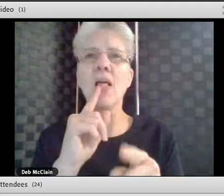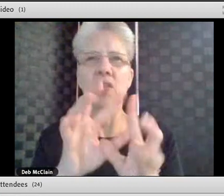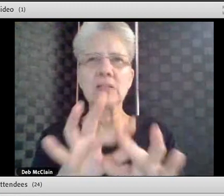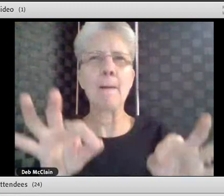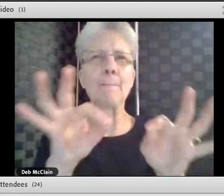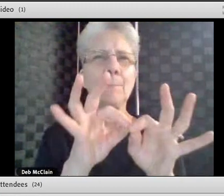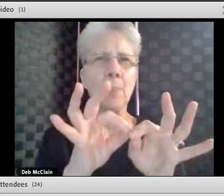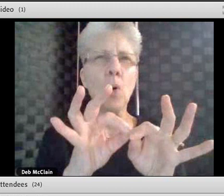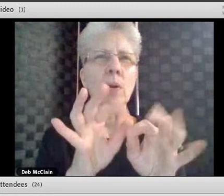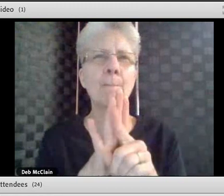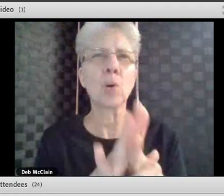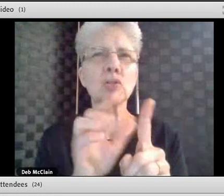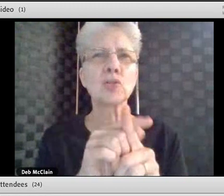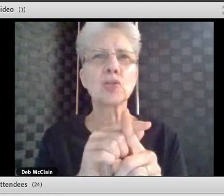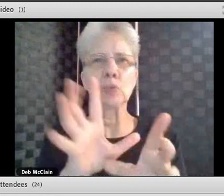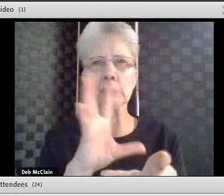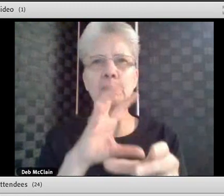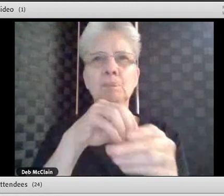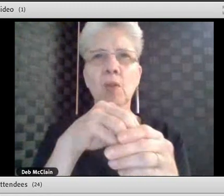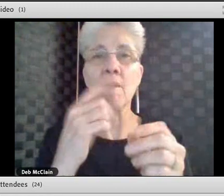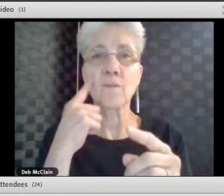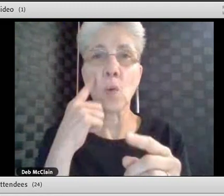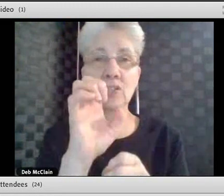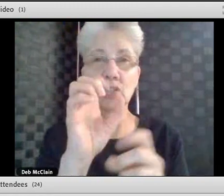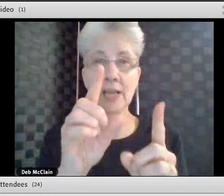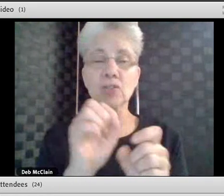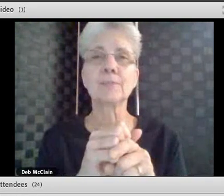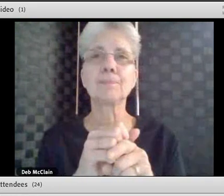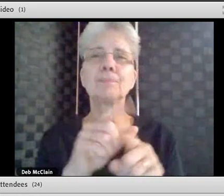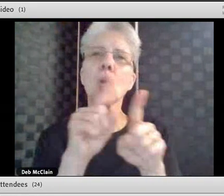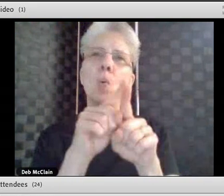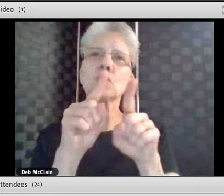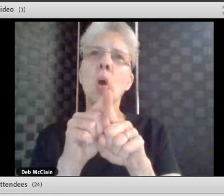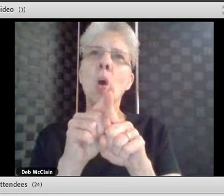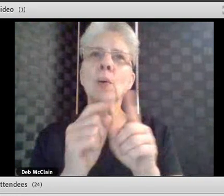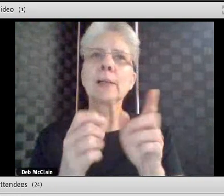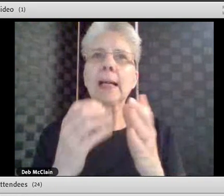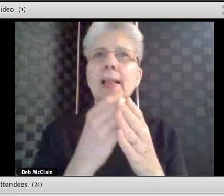There's also a significant push to bring this to education,